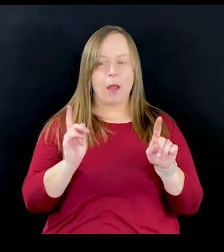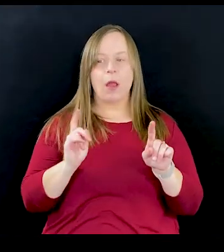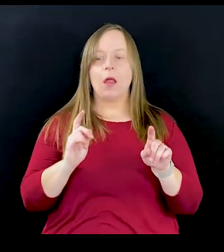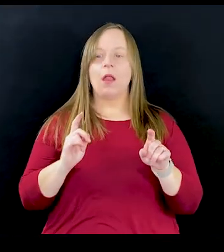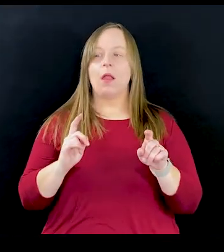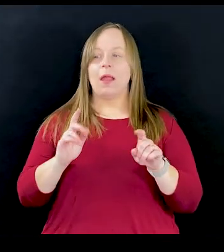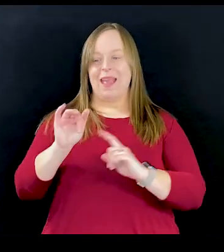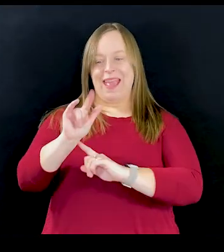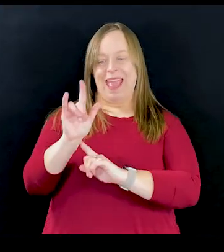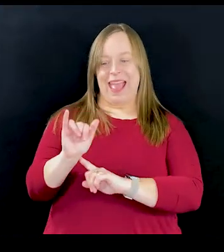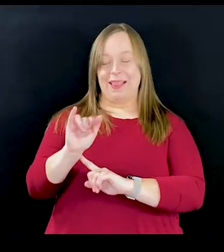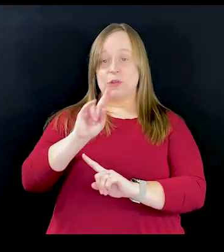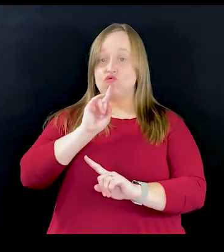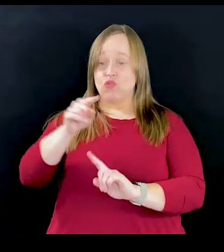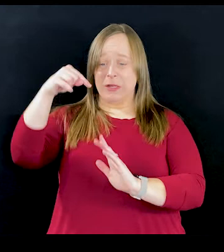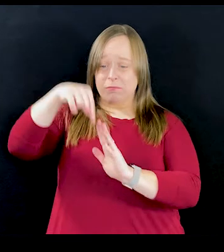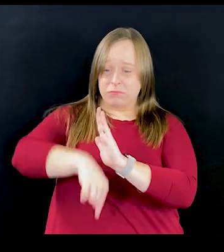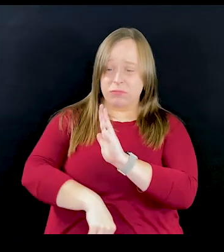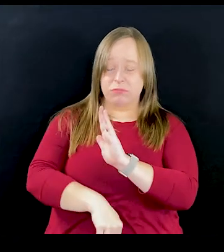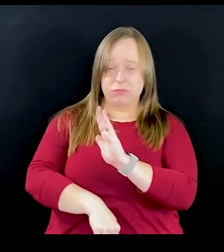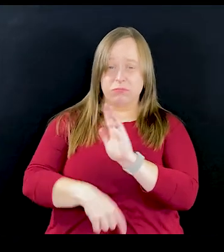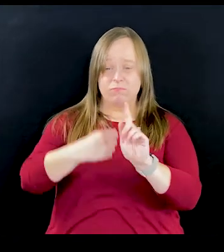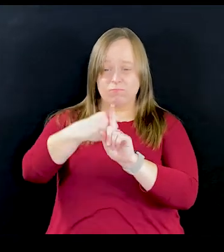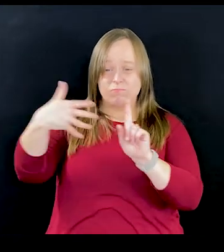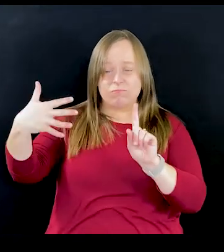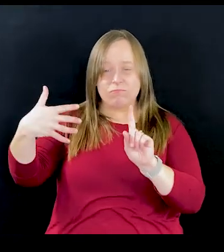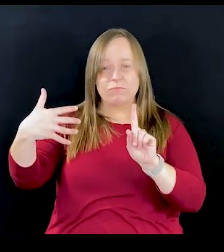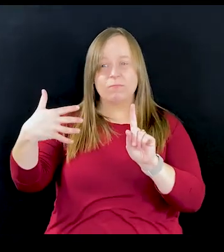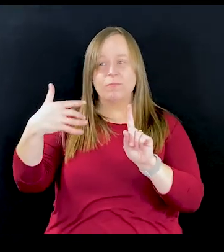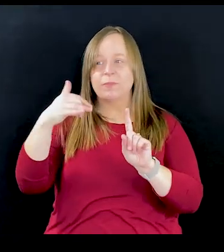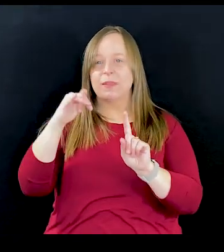What an ally truly is someone who